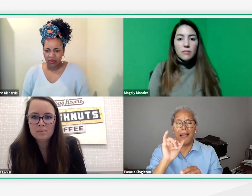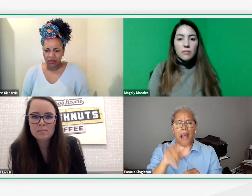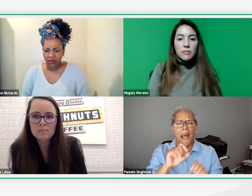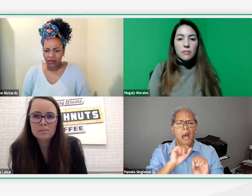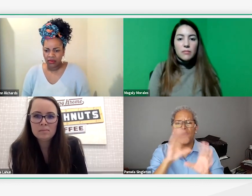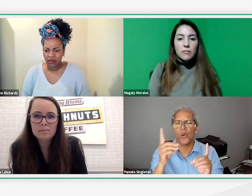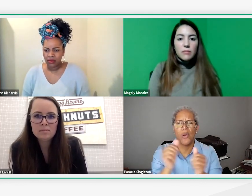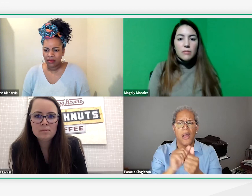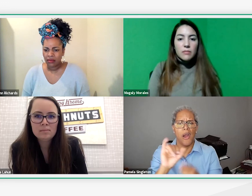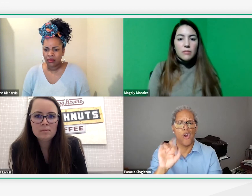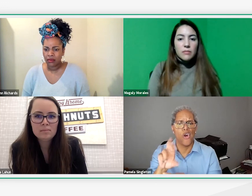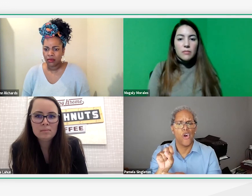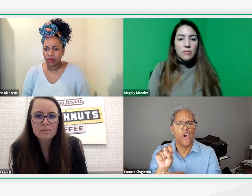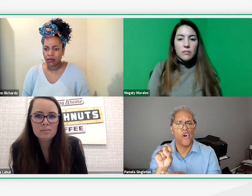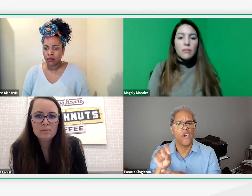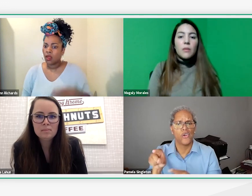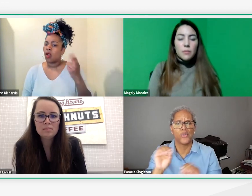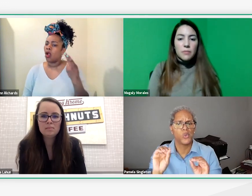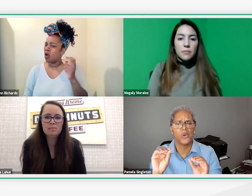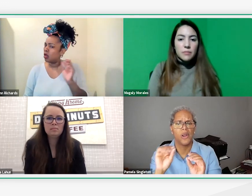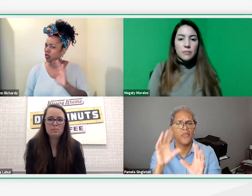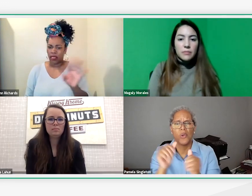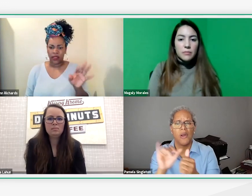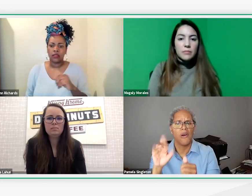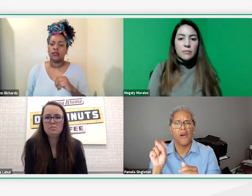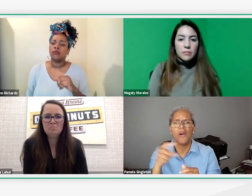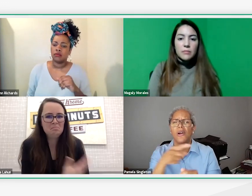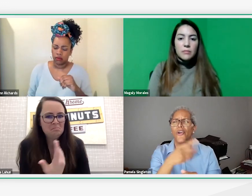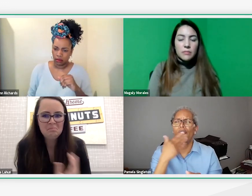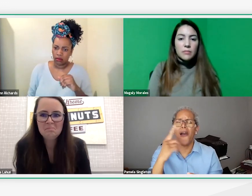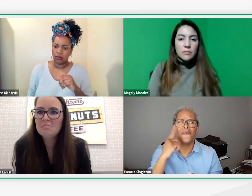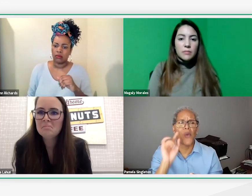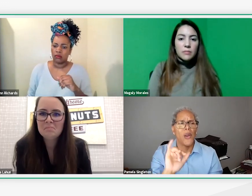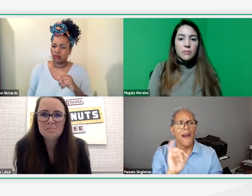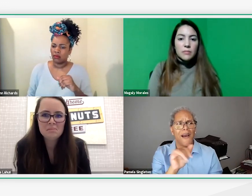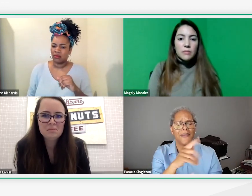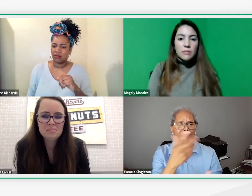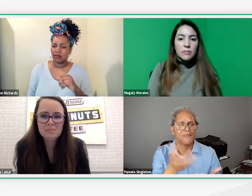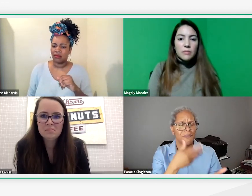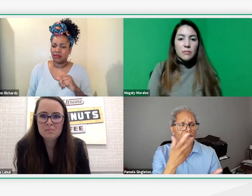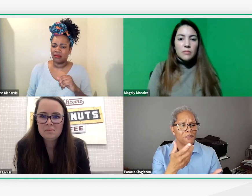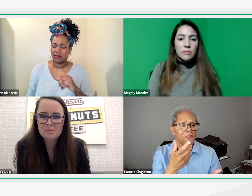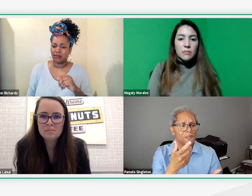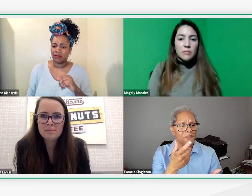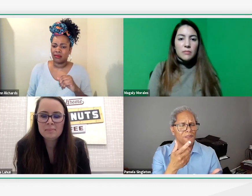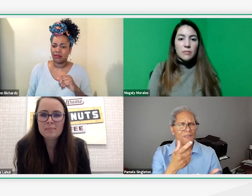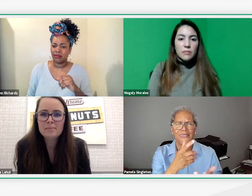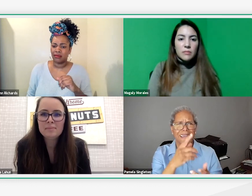Effective tax rate and marginal tax rate? >>PAMELA SINGLETON: I mean, it has nothing to do with the IRS. It's more like